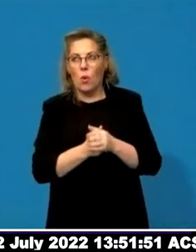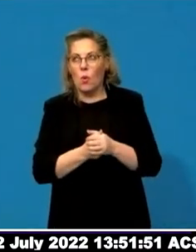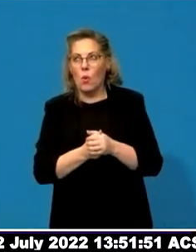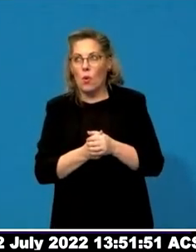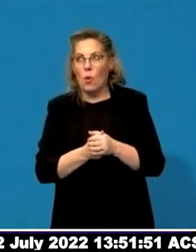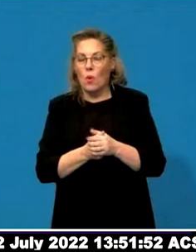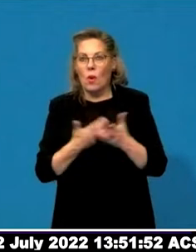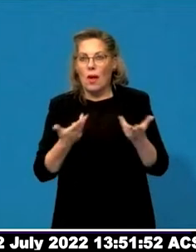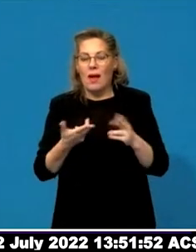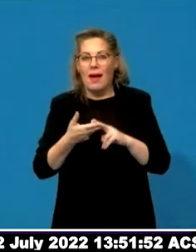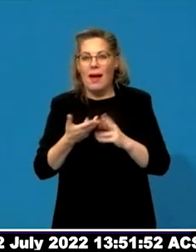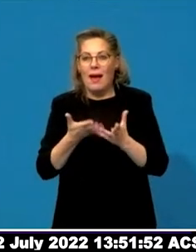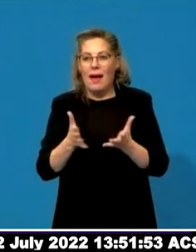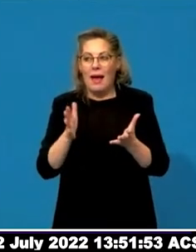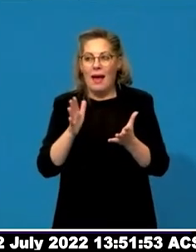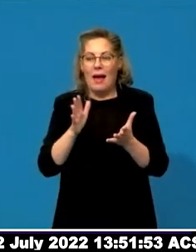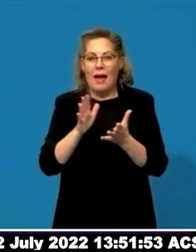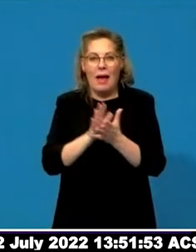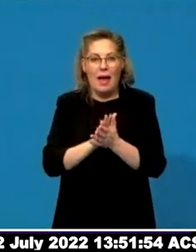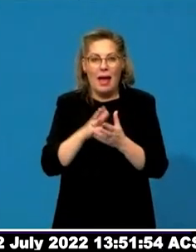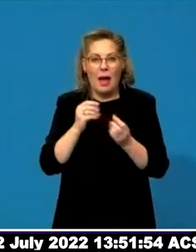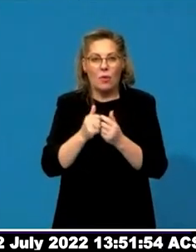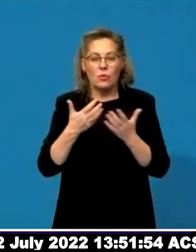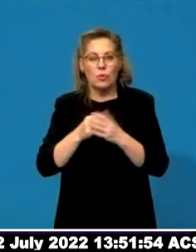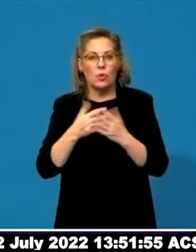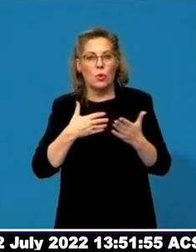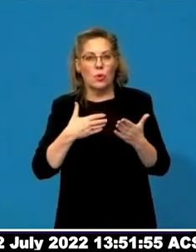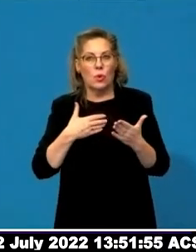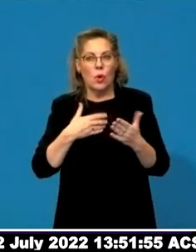What - what's the decision-making process that applies there?